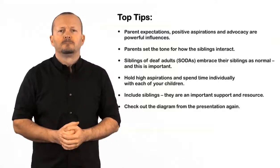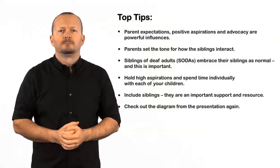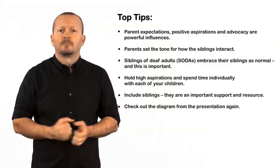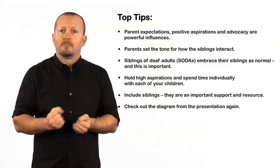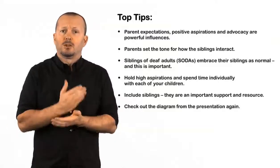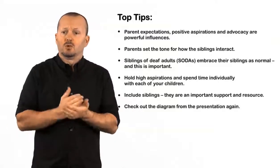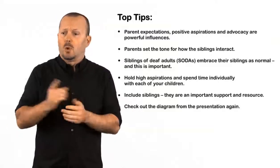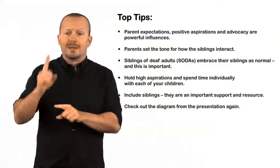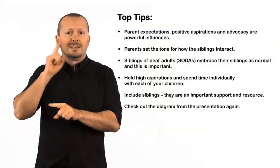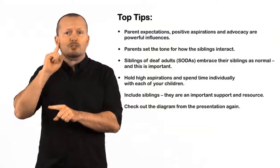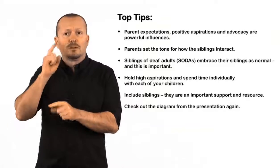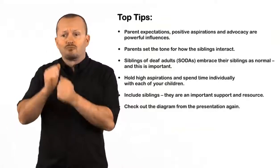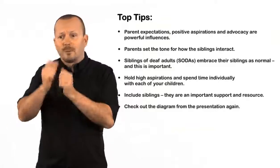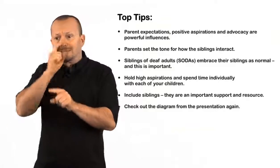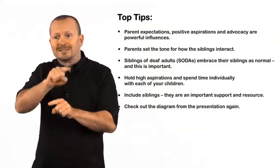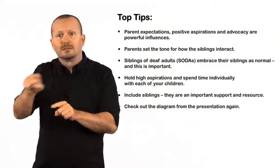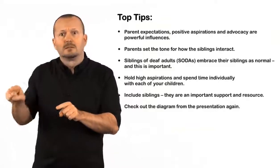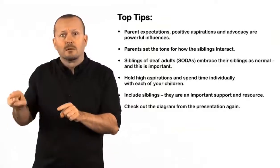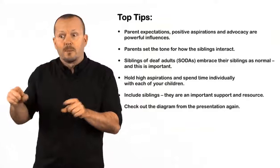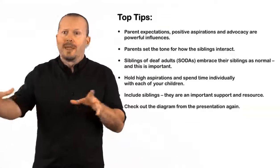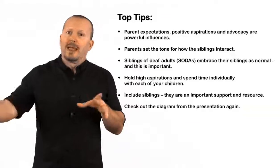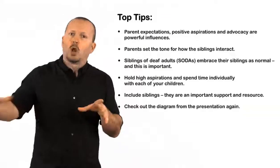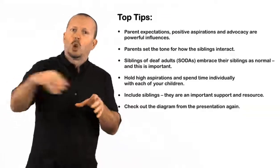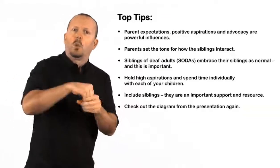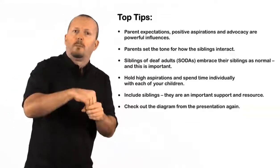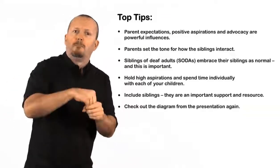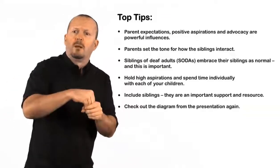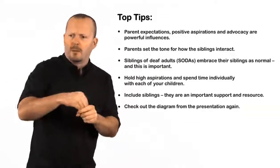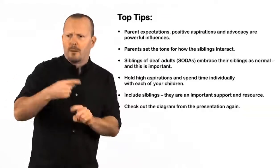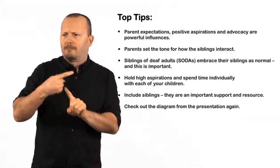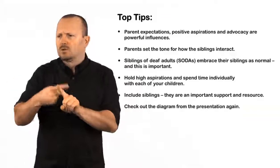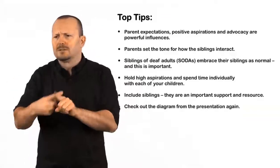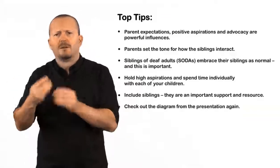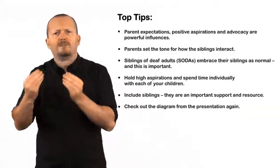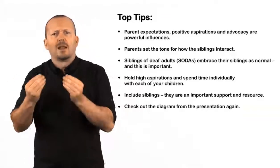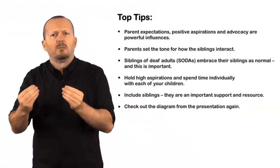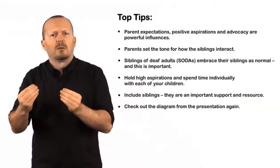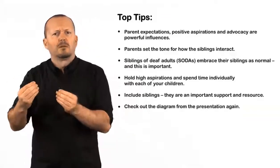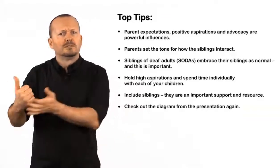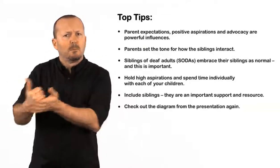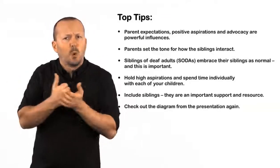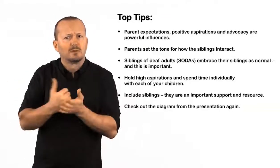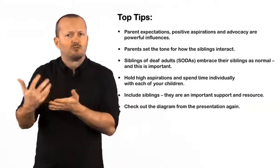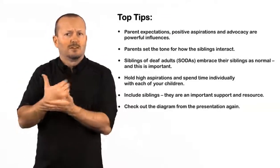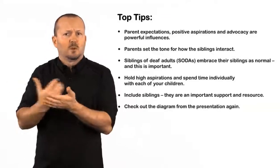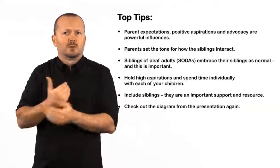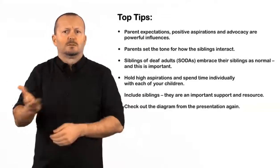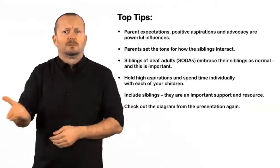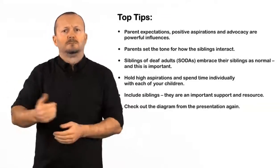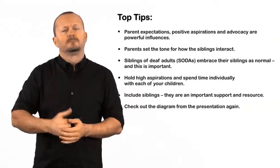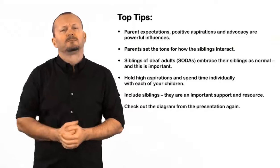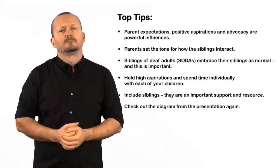Include siblings – they are an important support and resource.